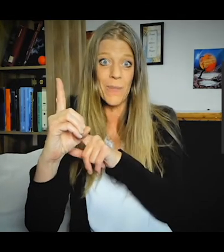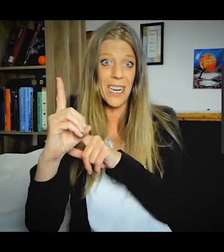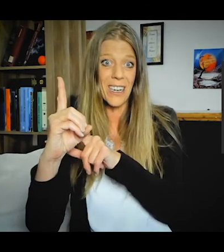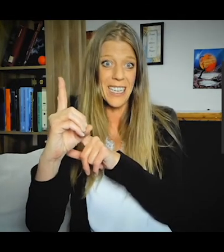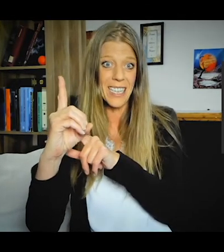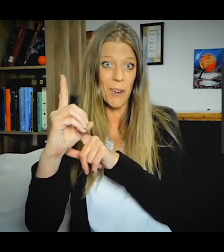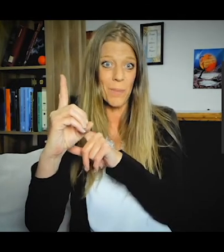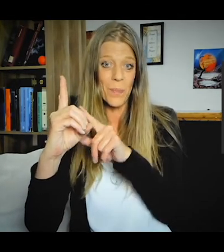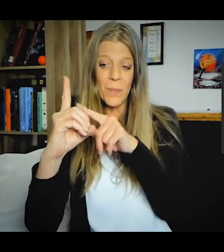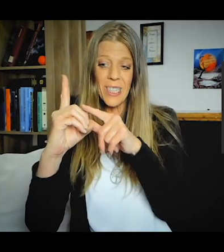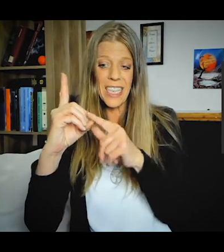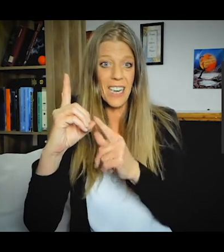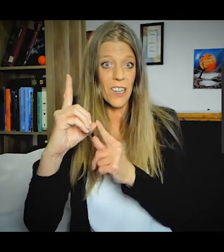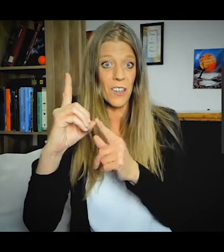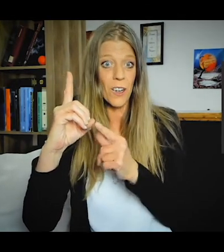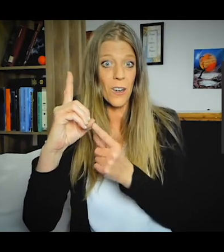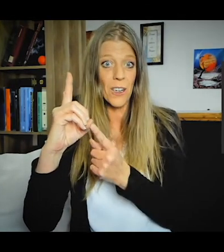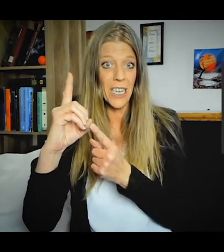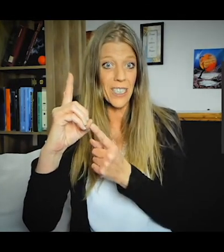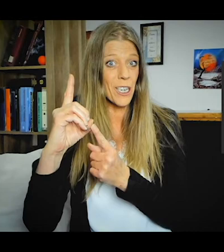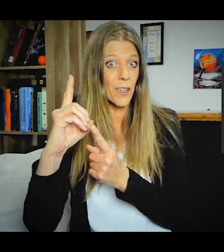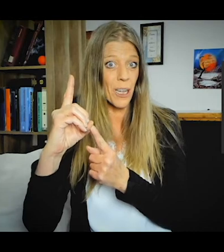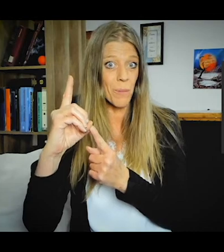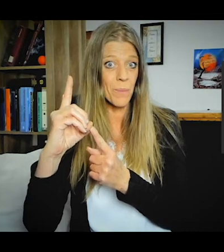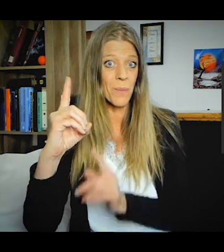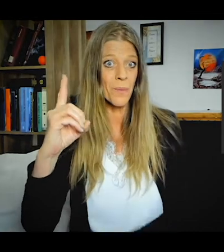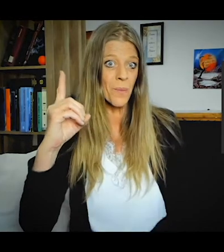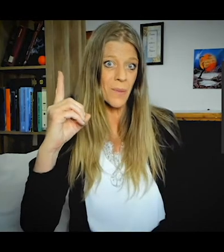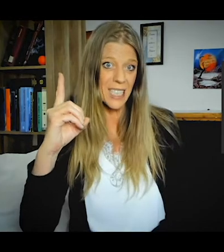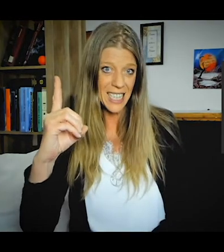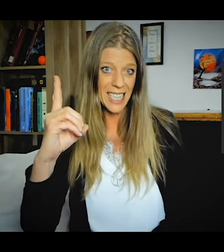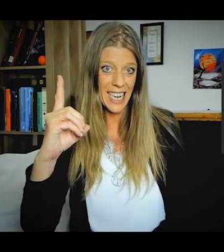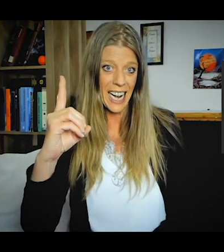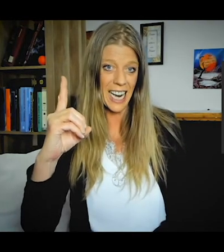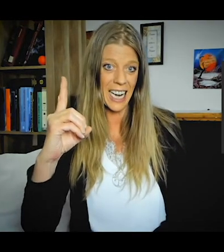Your first finger is up. The others are curled onto your thumb. - D -